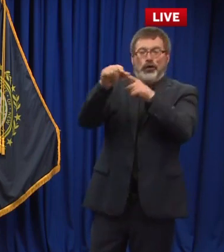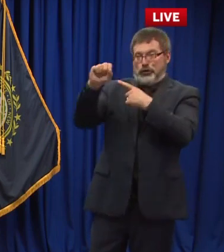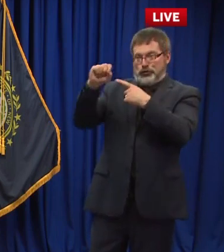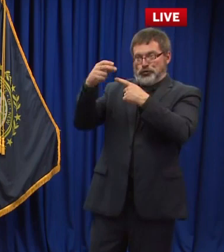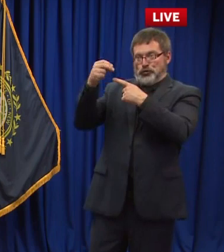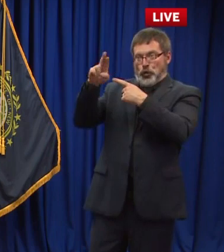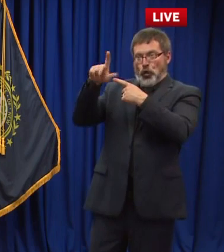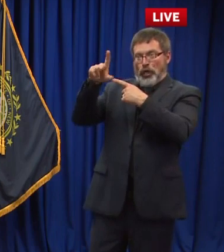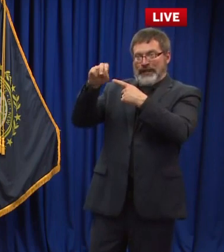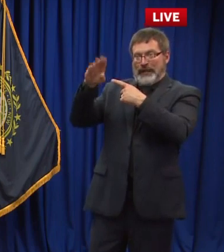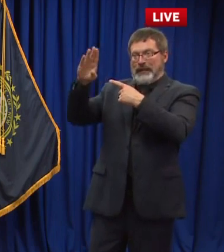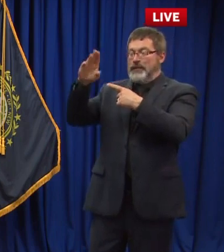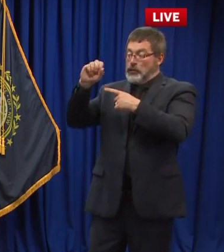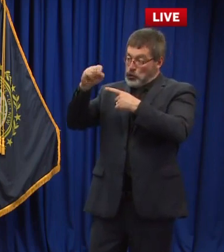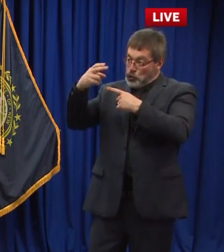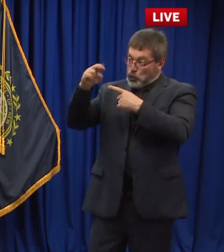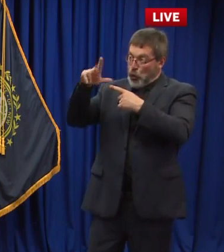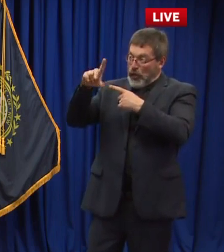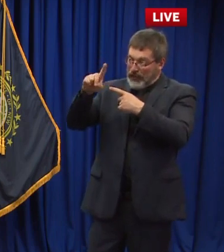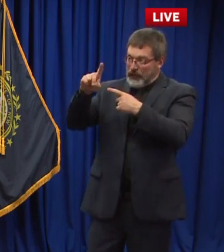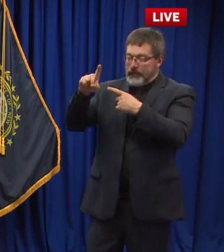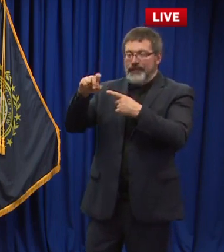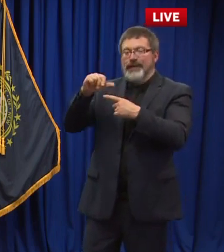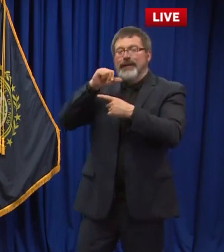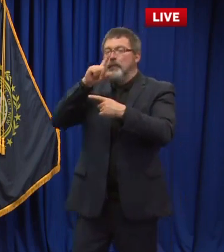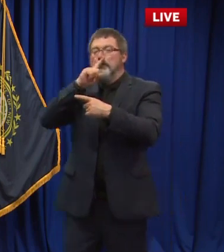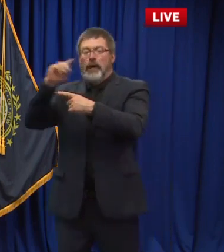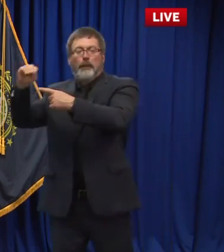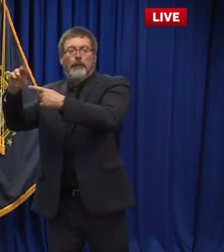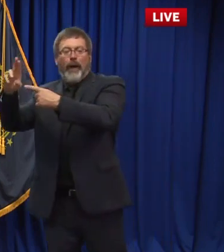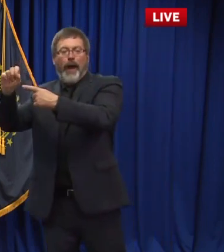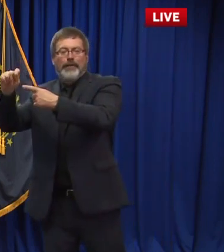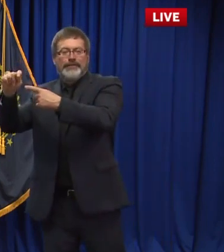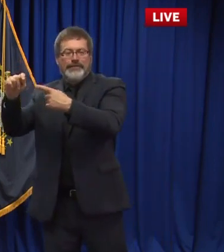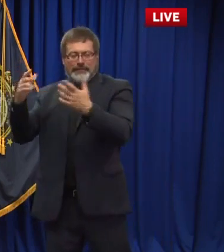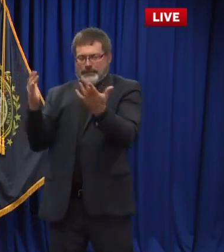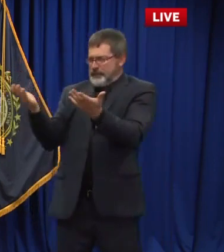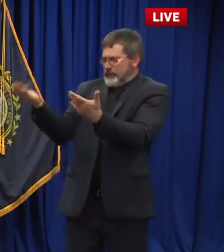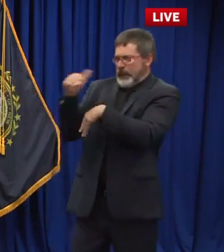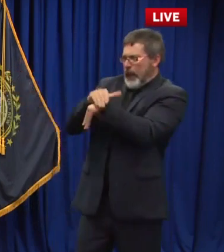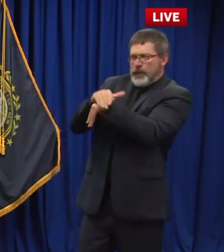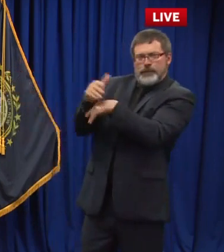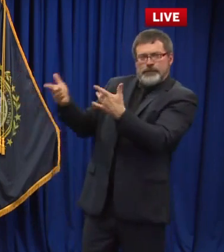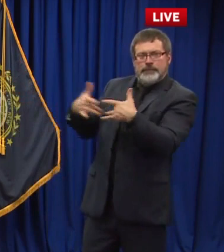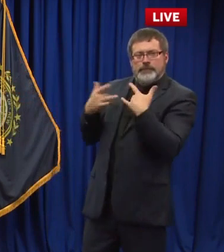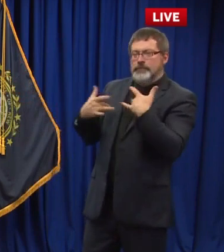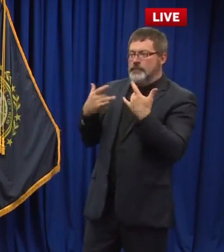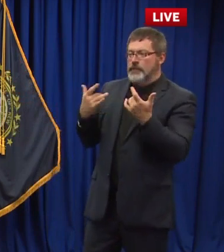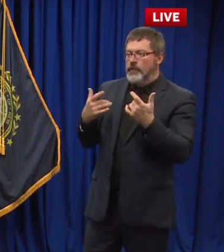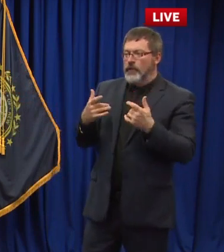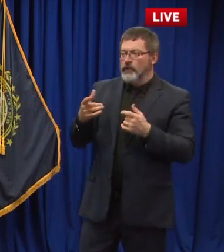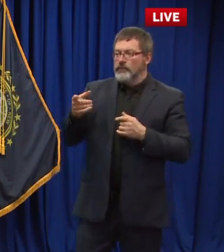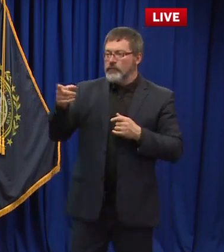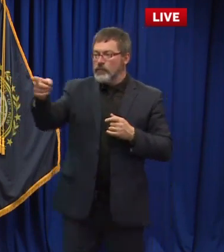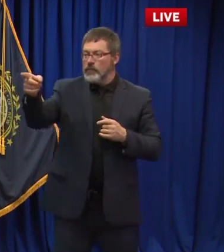THAT IS A SHOULD, NOT SHALL. IT SHOULD BE A MANDATE.